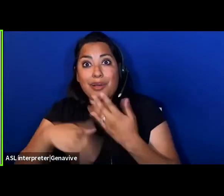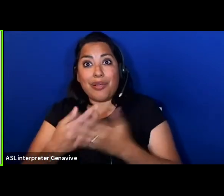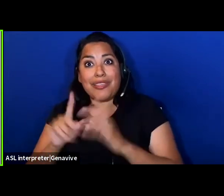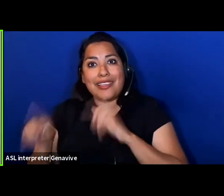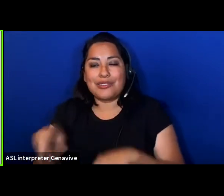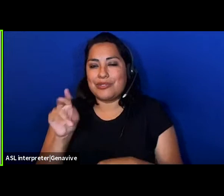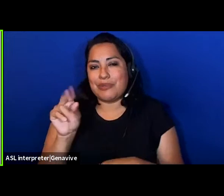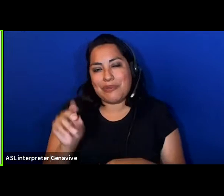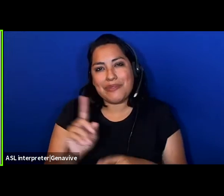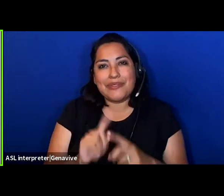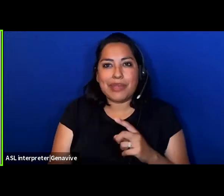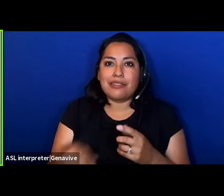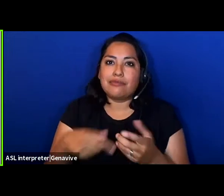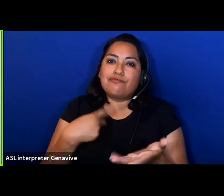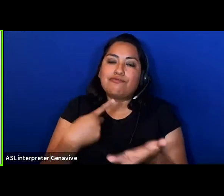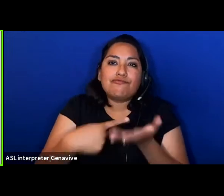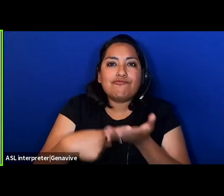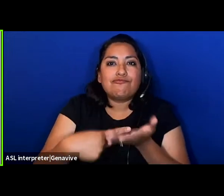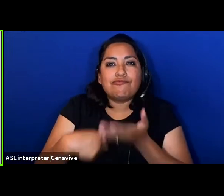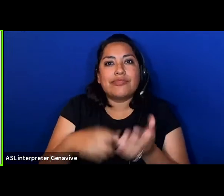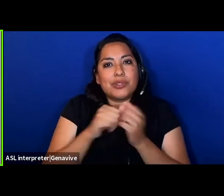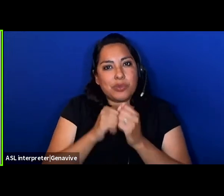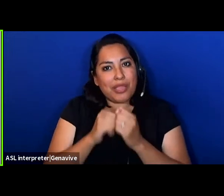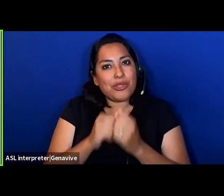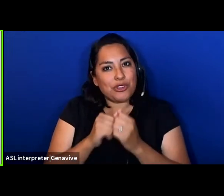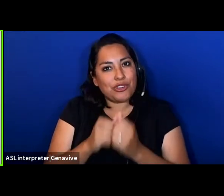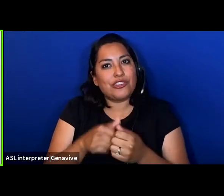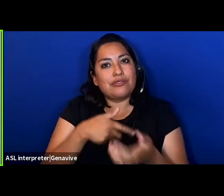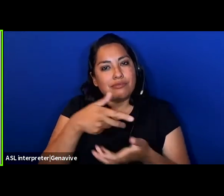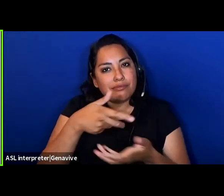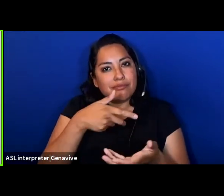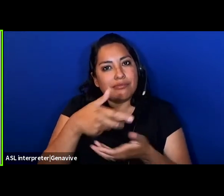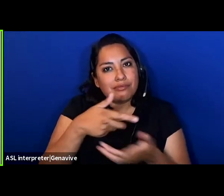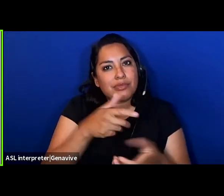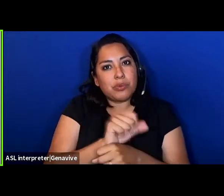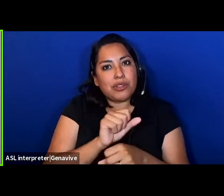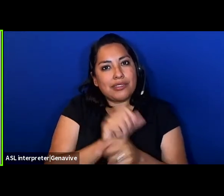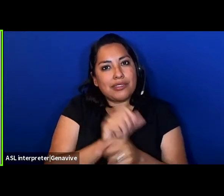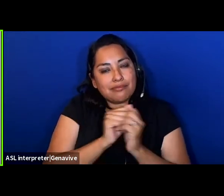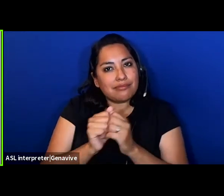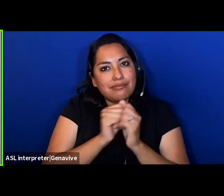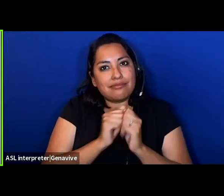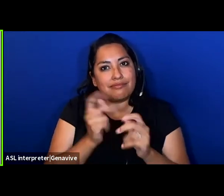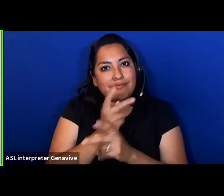talking it out together and really working together to find a solution that works.